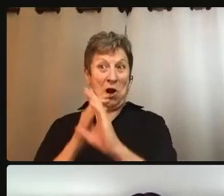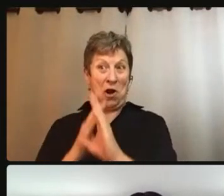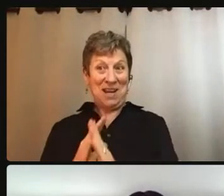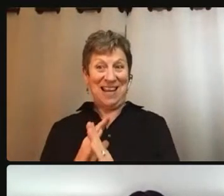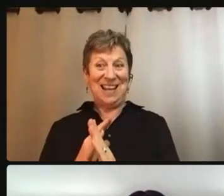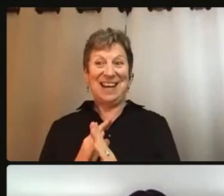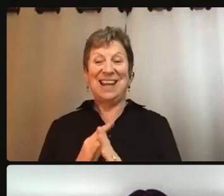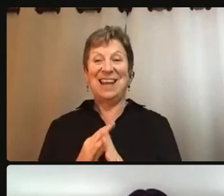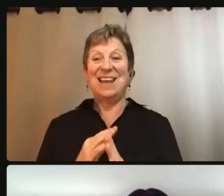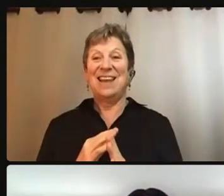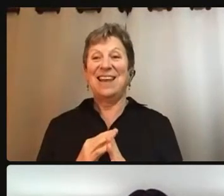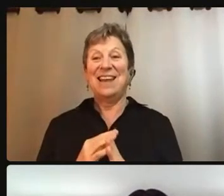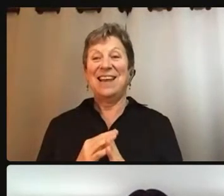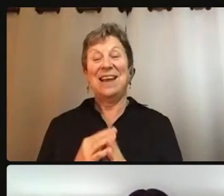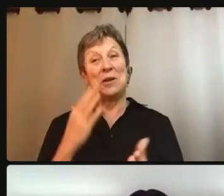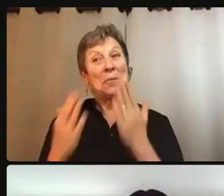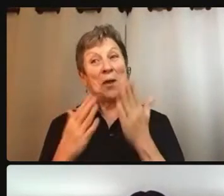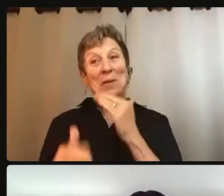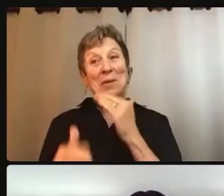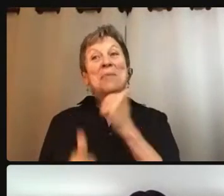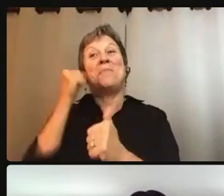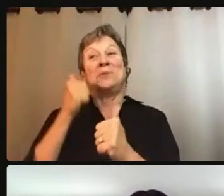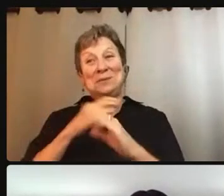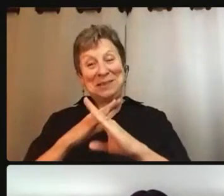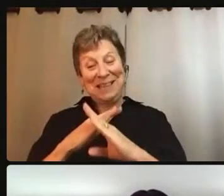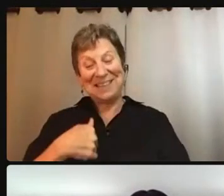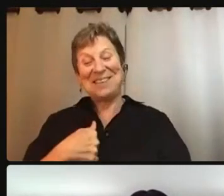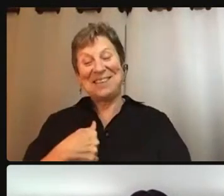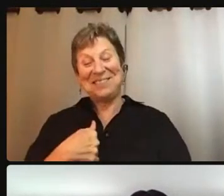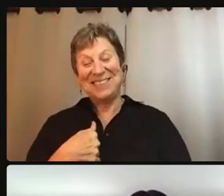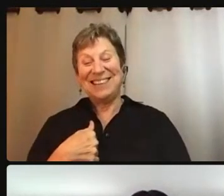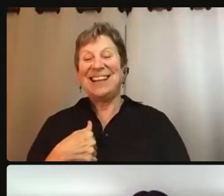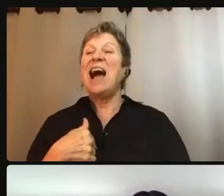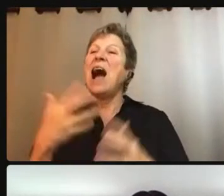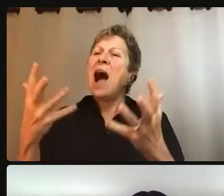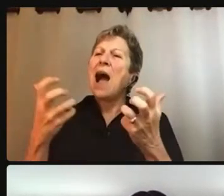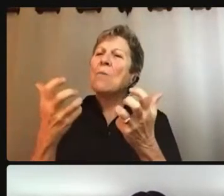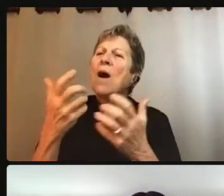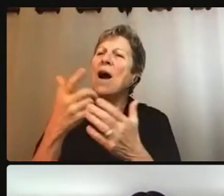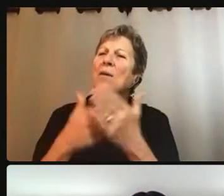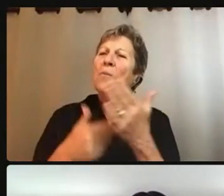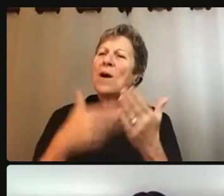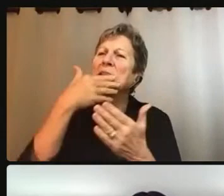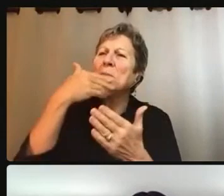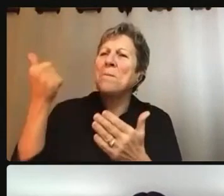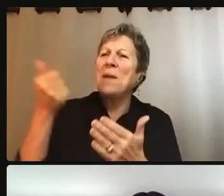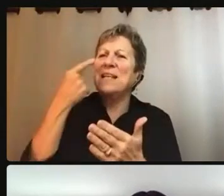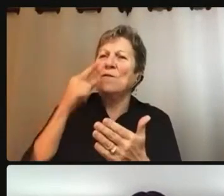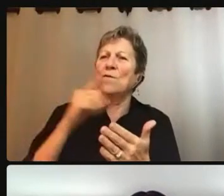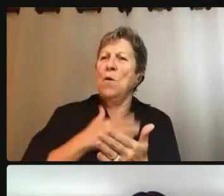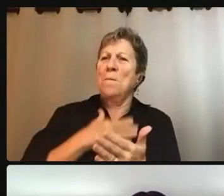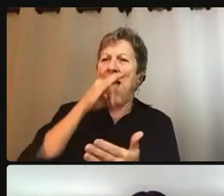JUST SAY I'M A VERY PROTECTIVE GRANDPARENT AND GUARDIAN PROBABLY THE MOST PROTECTIVE